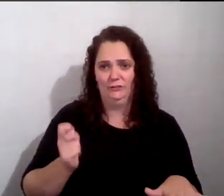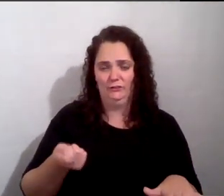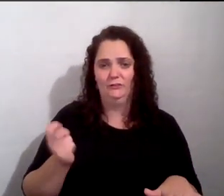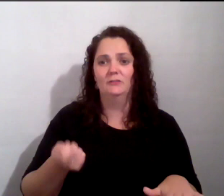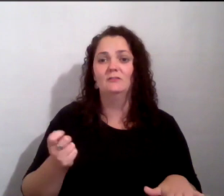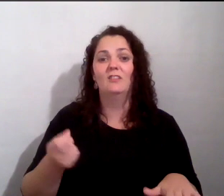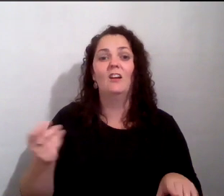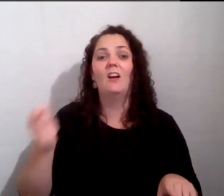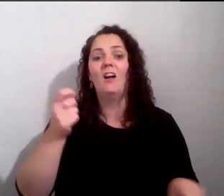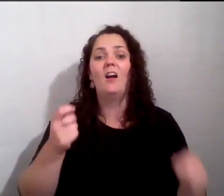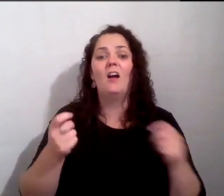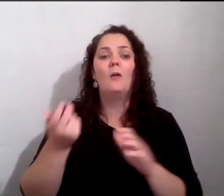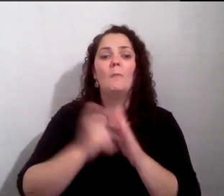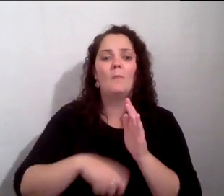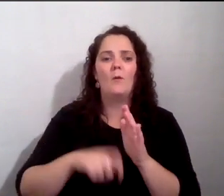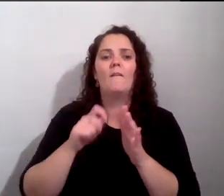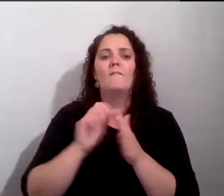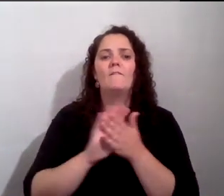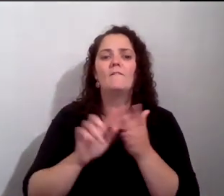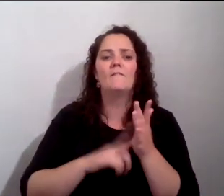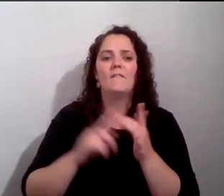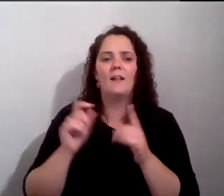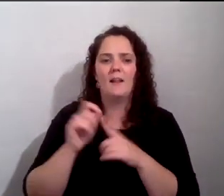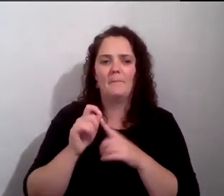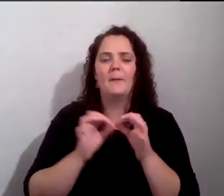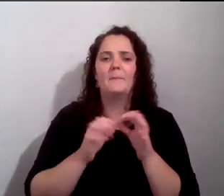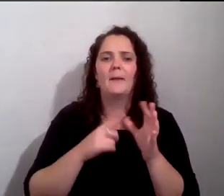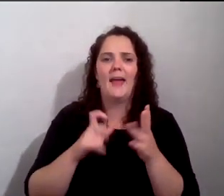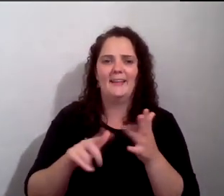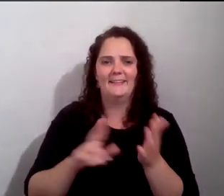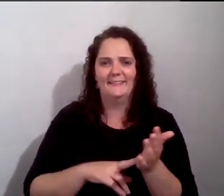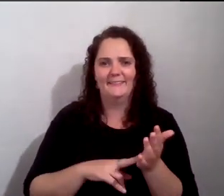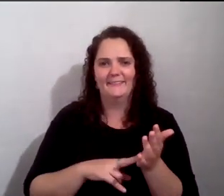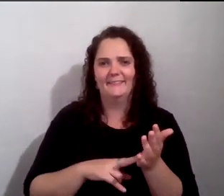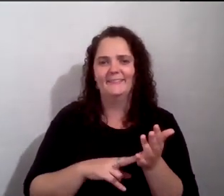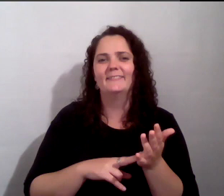line here who well he bought it in ’92, sorry 2010,